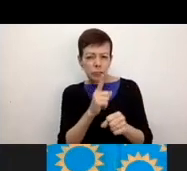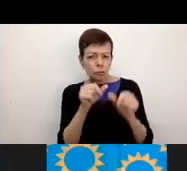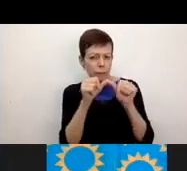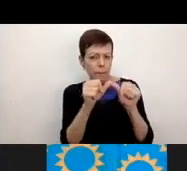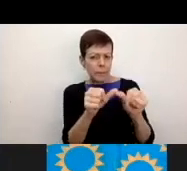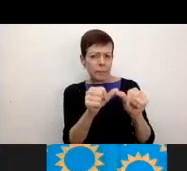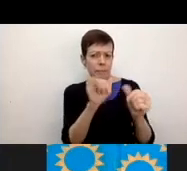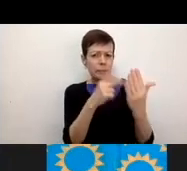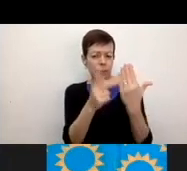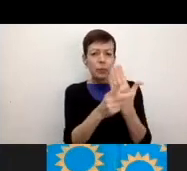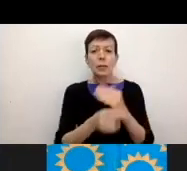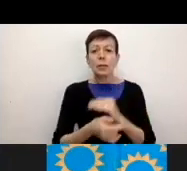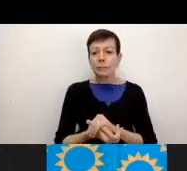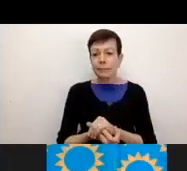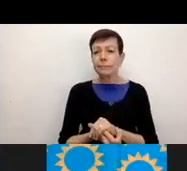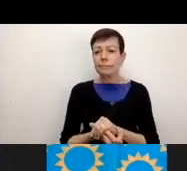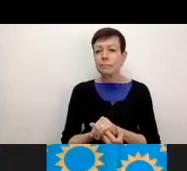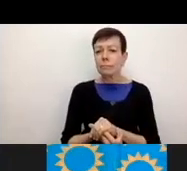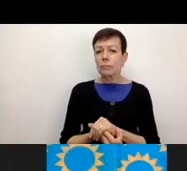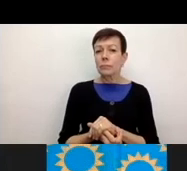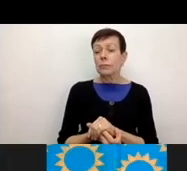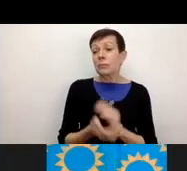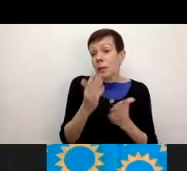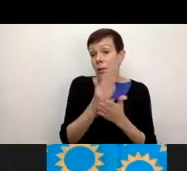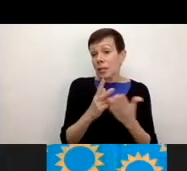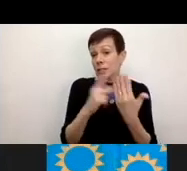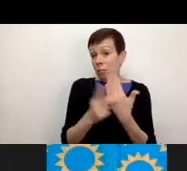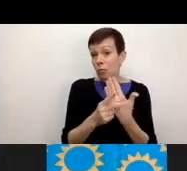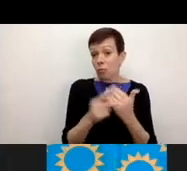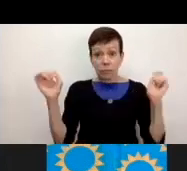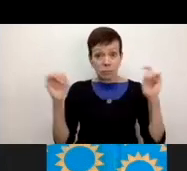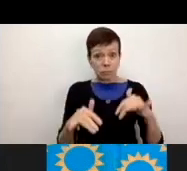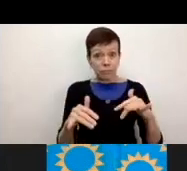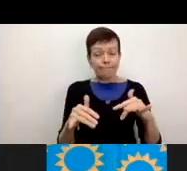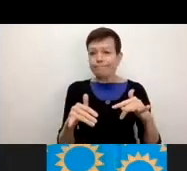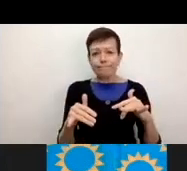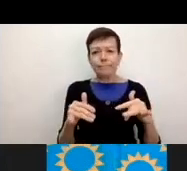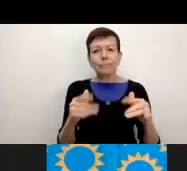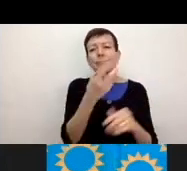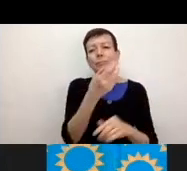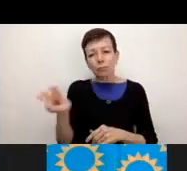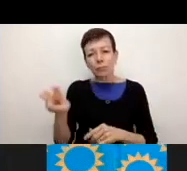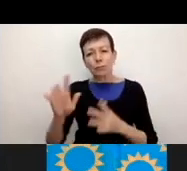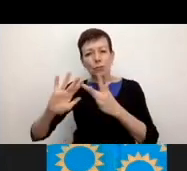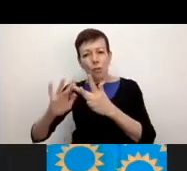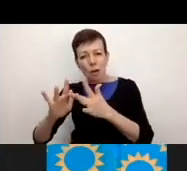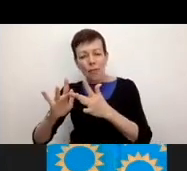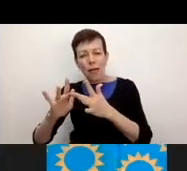programs either shifting to an online mode, or other forms that still allow the artist